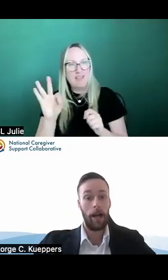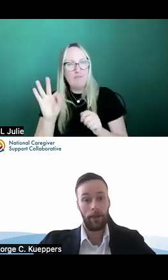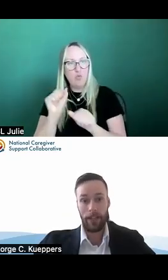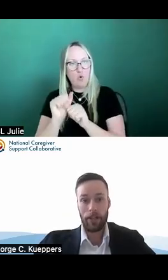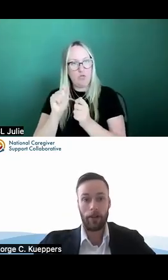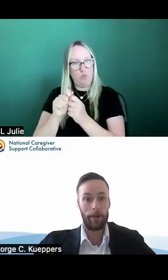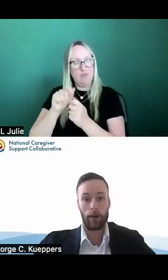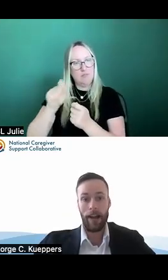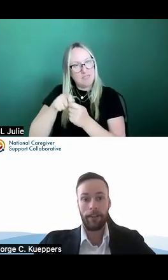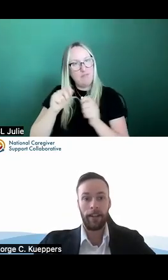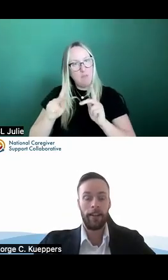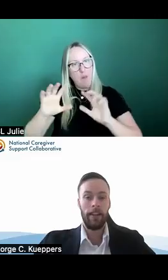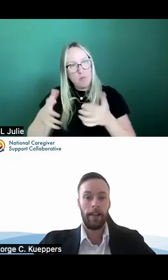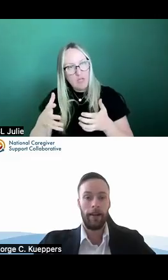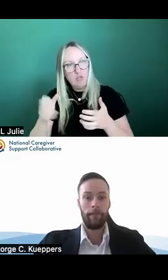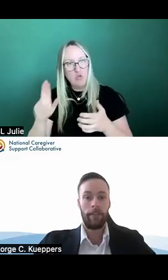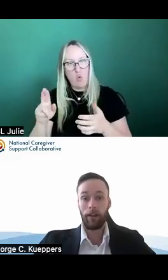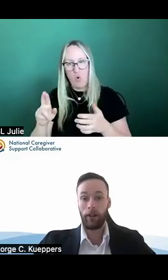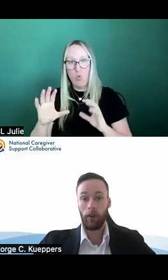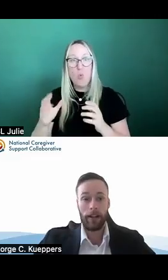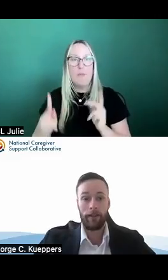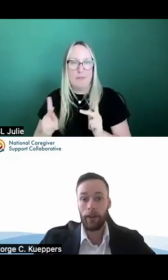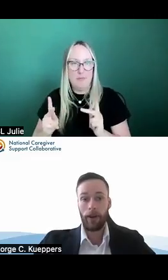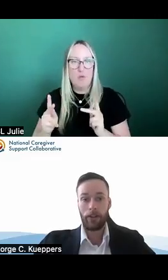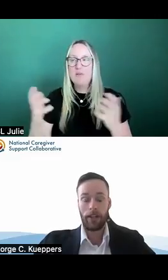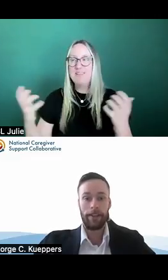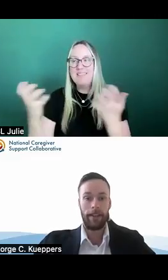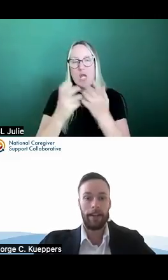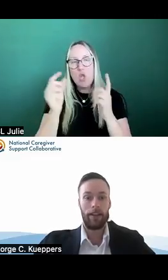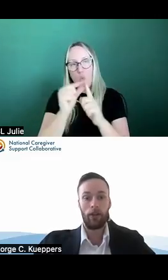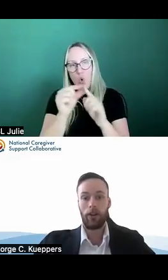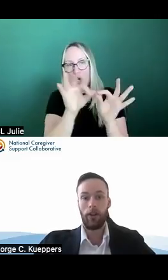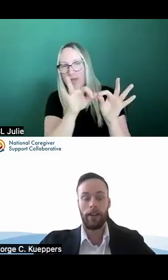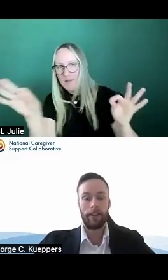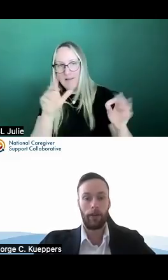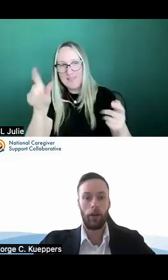population or demographic, tailored wording for the questions and those are all things that we're